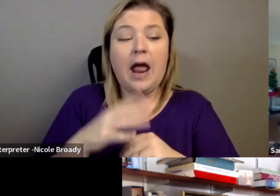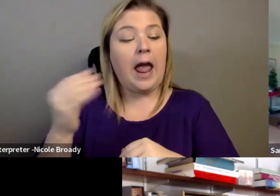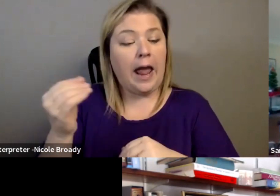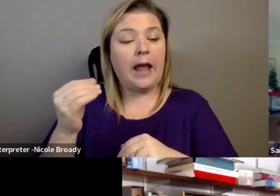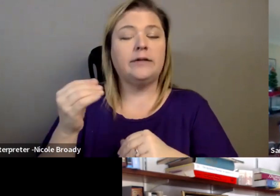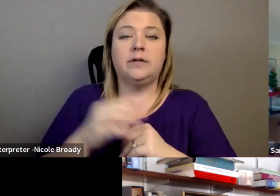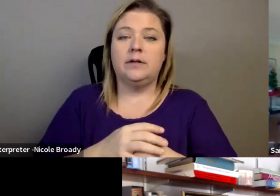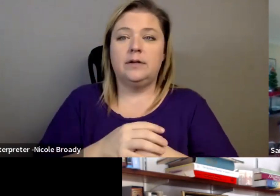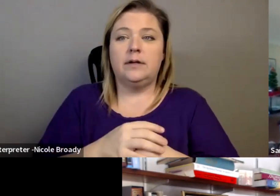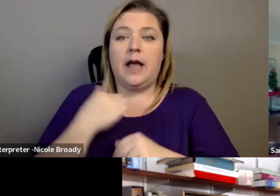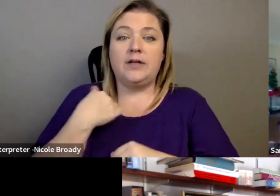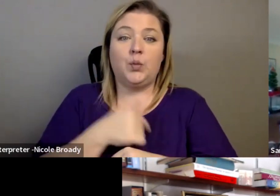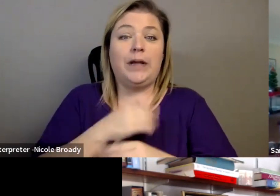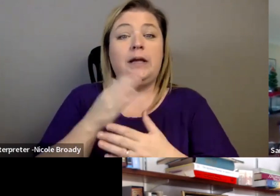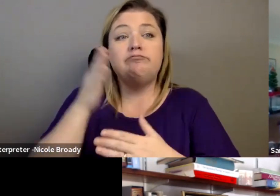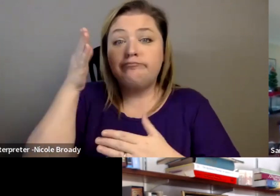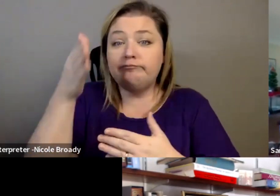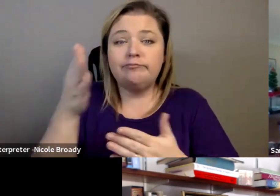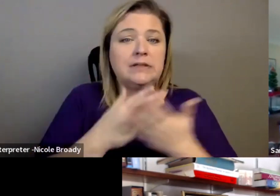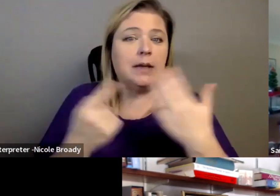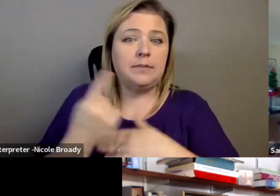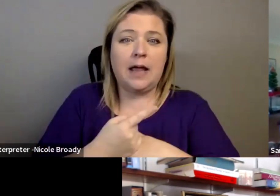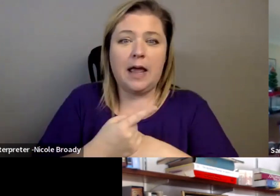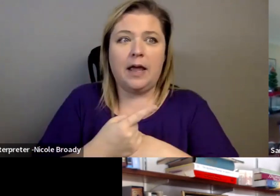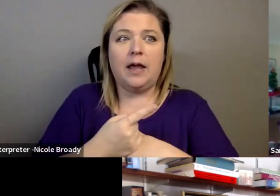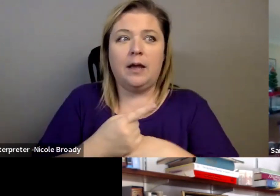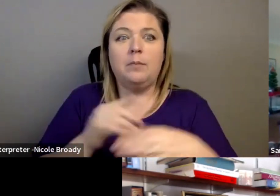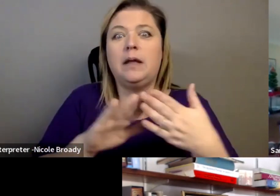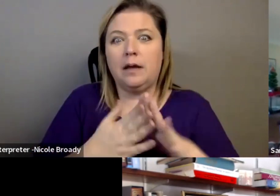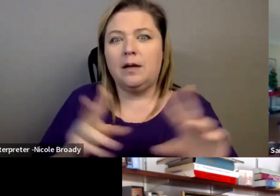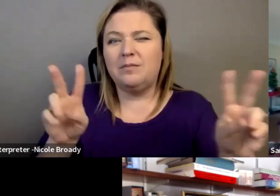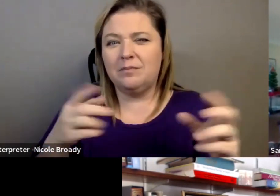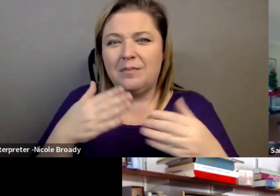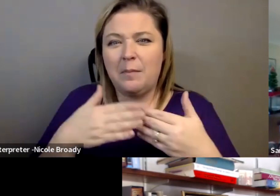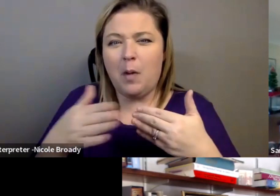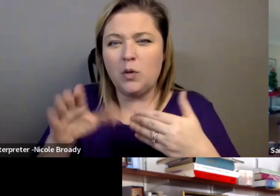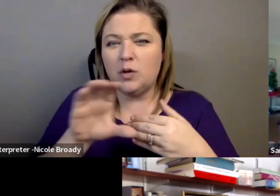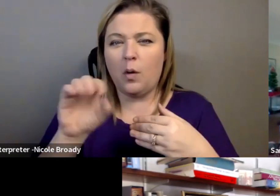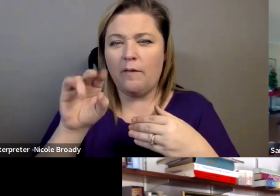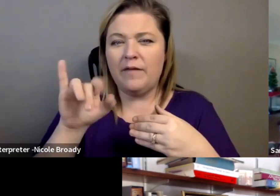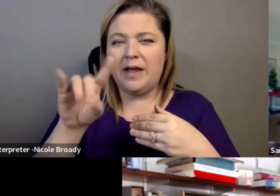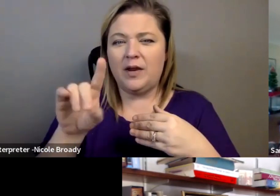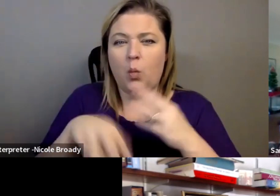someday move to a post COVID world, whatever that looks like, making sure that we preserve,